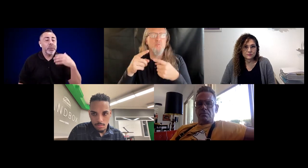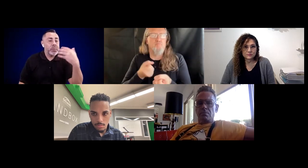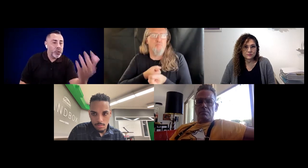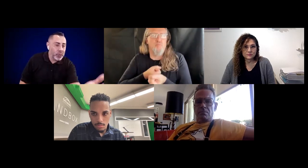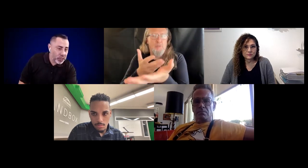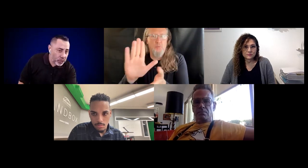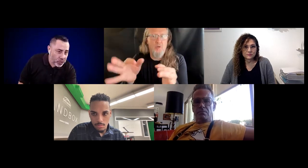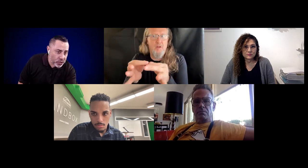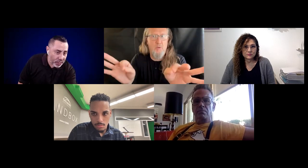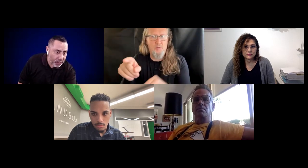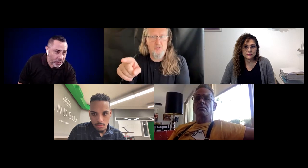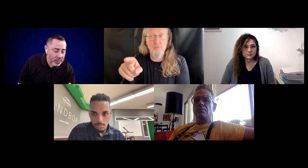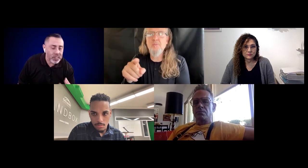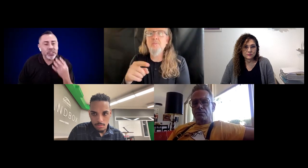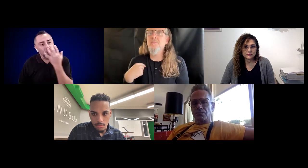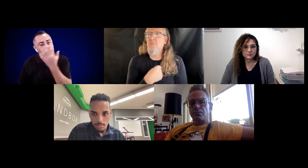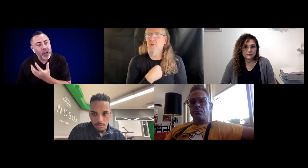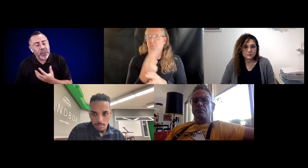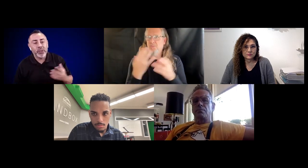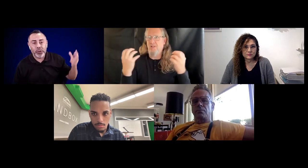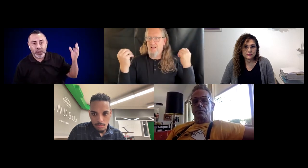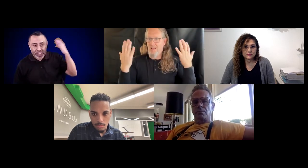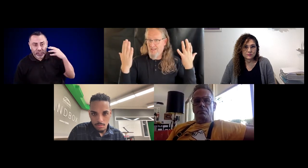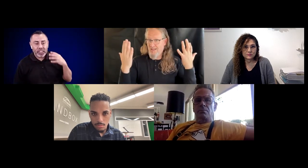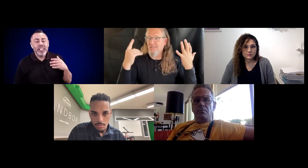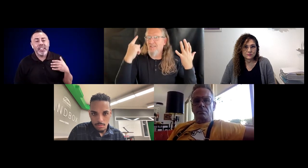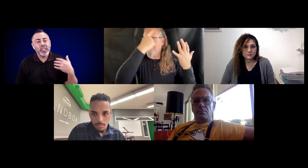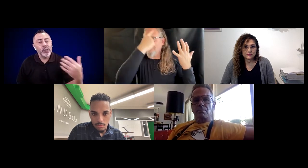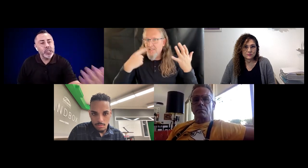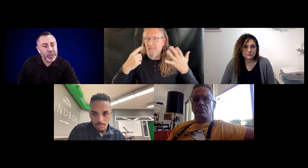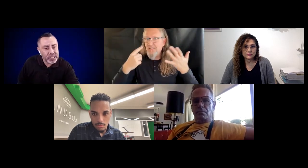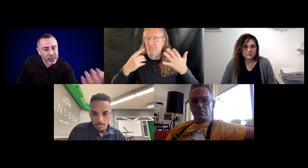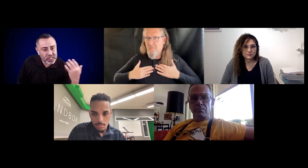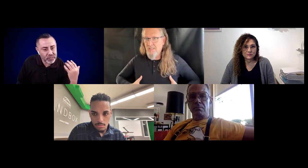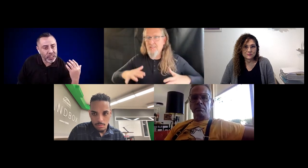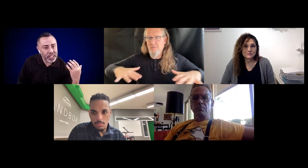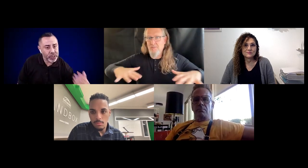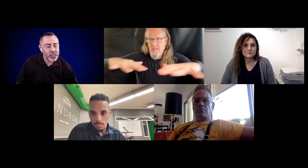The mode in which you use your language is your mouth, and through your ears that's how you express and receive your language.